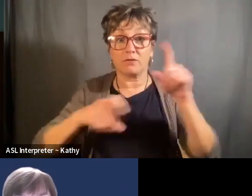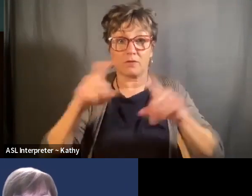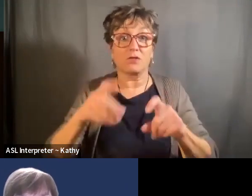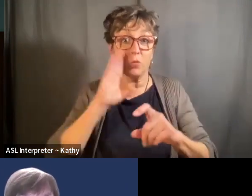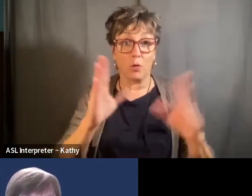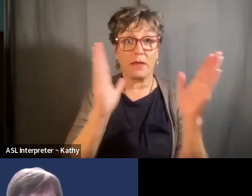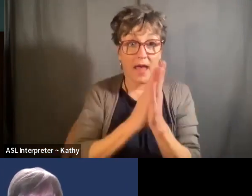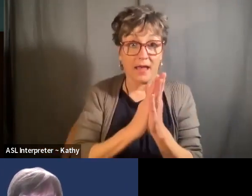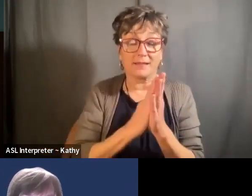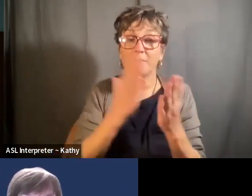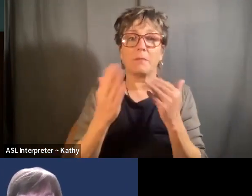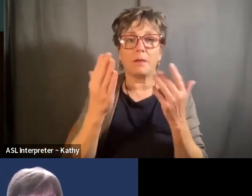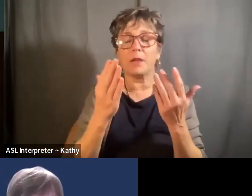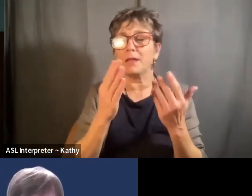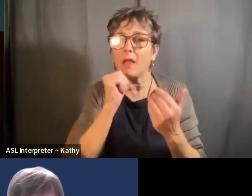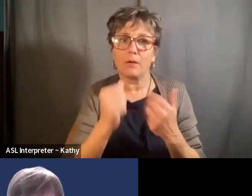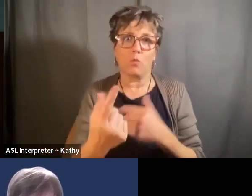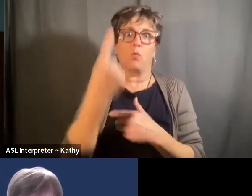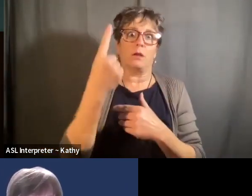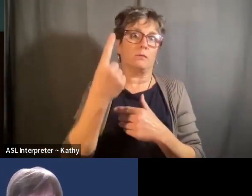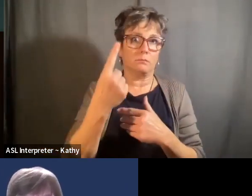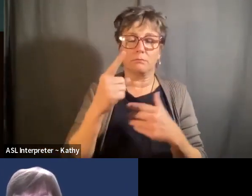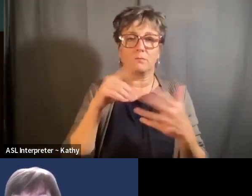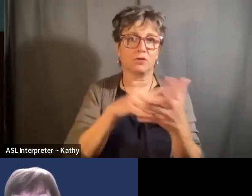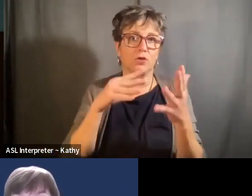So we might have a fear and anxiety survey that would be